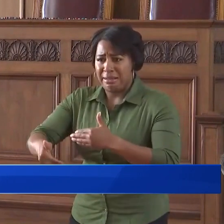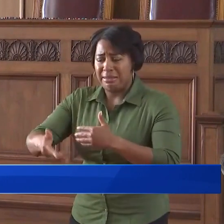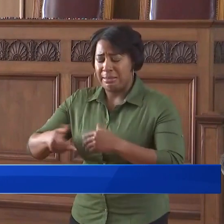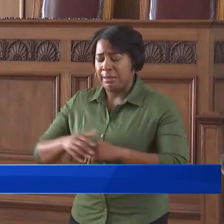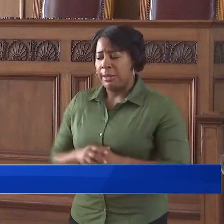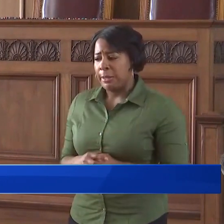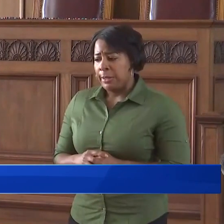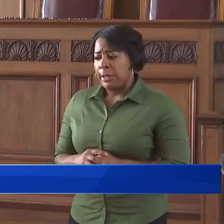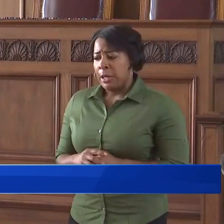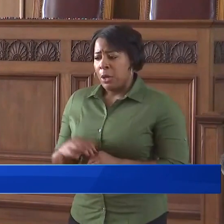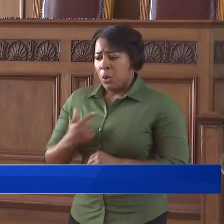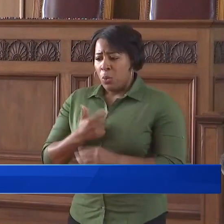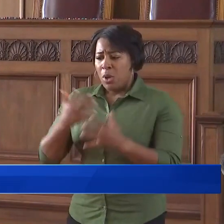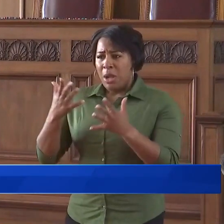ççççSUMMARIZE KEY POINTS OF